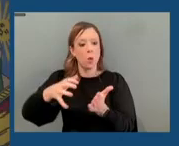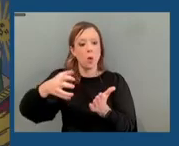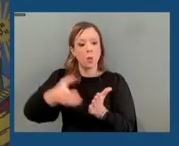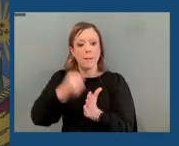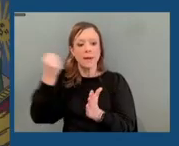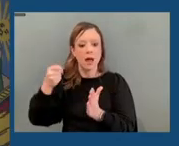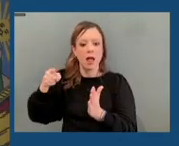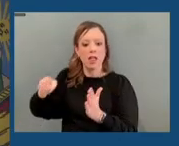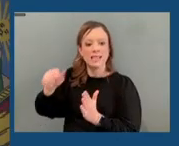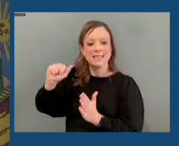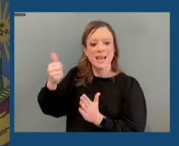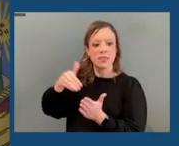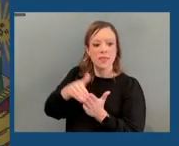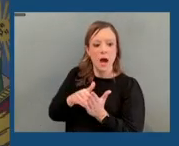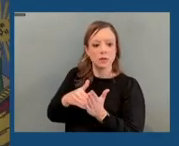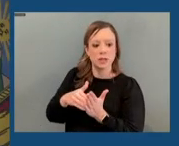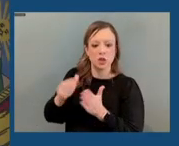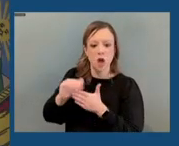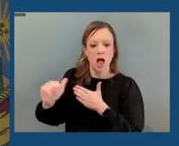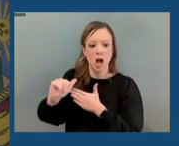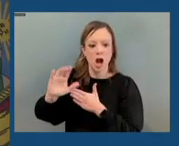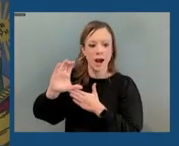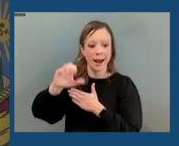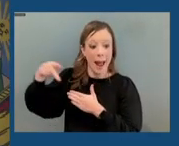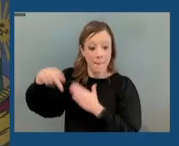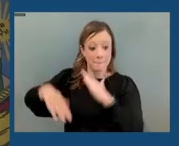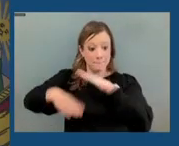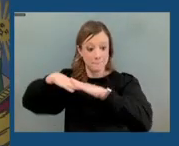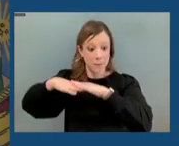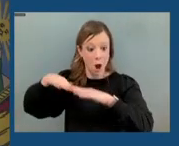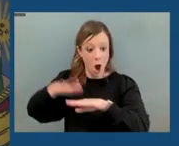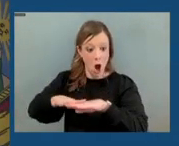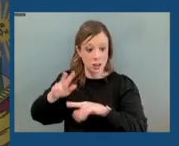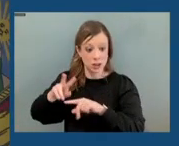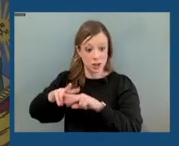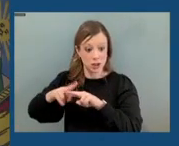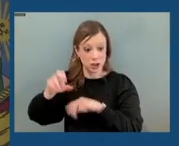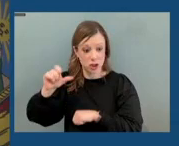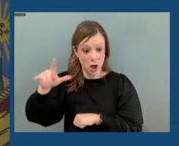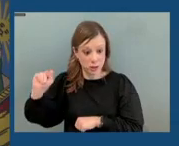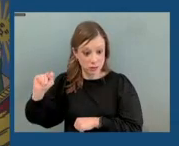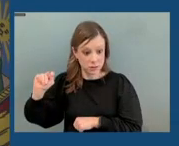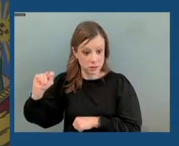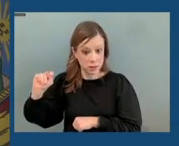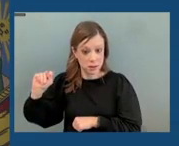Um, is that something that you would like to see done? What sort of effect do you think that would have for New York taxpayer? Absolutely.